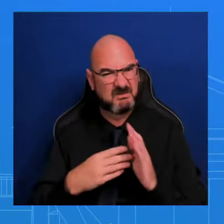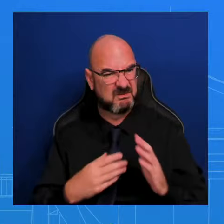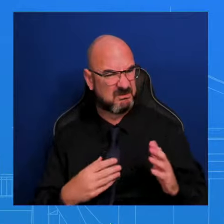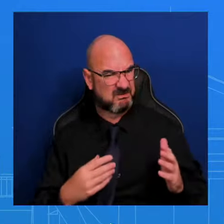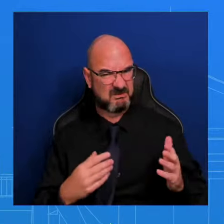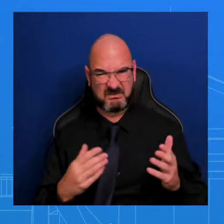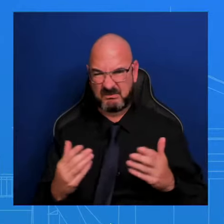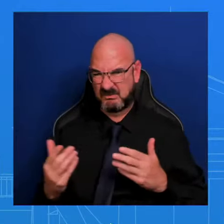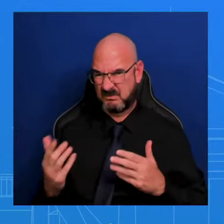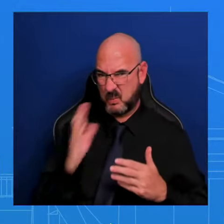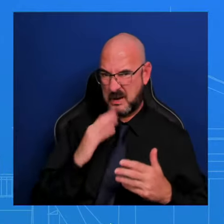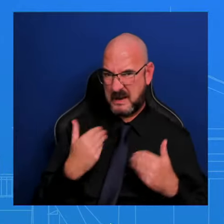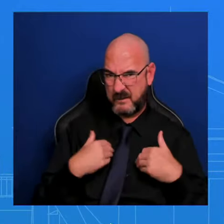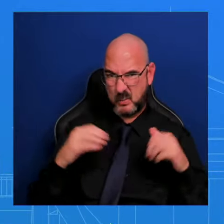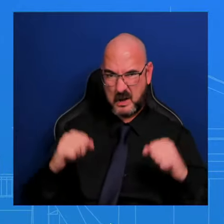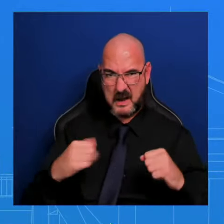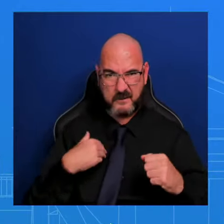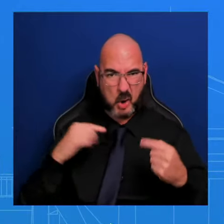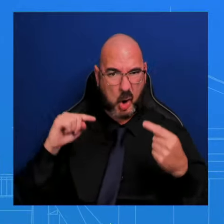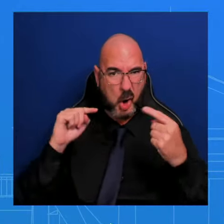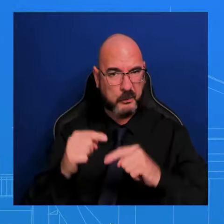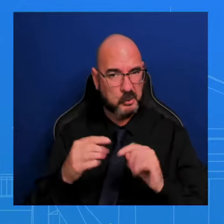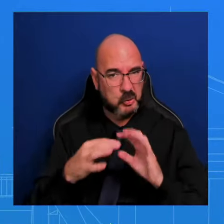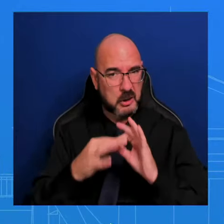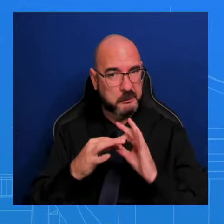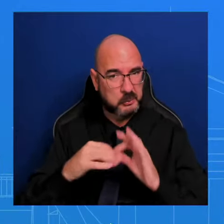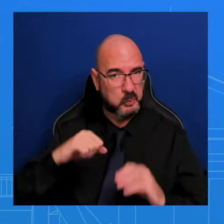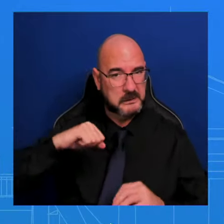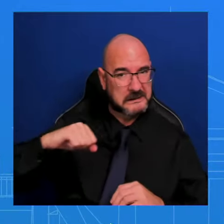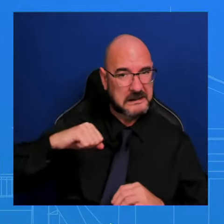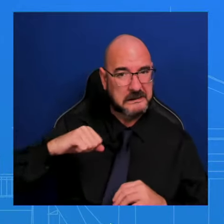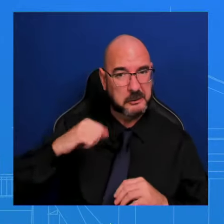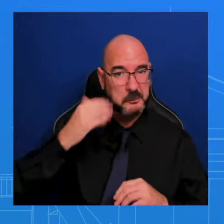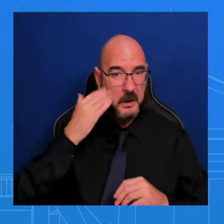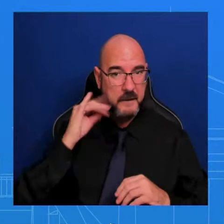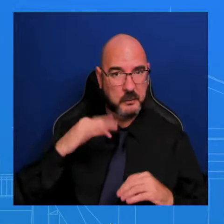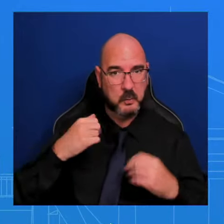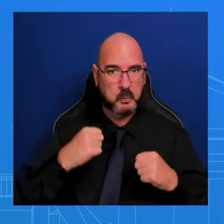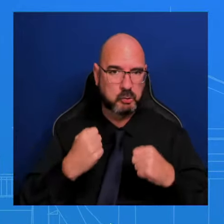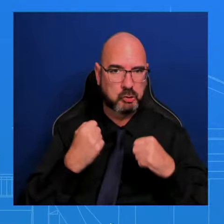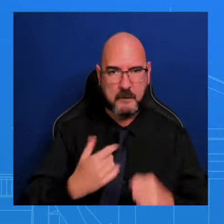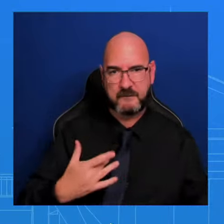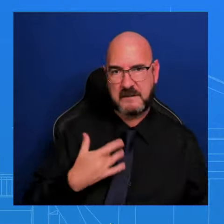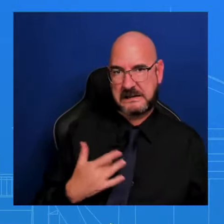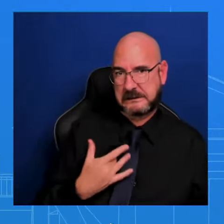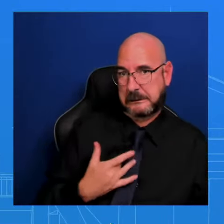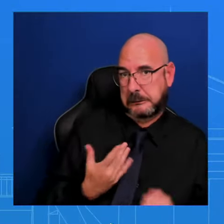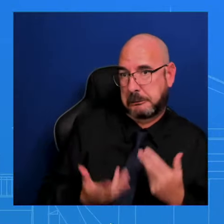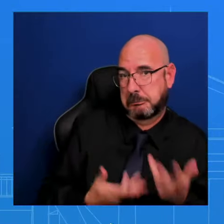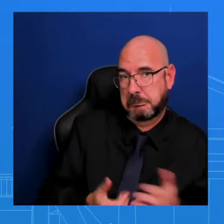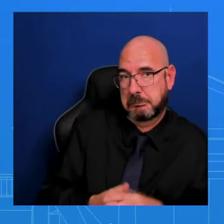and partners across the globe. And we -- you know, we certainly -- those relationships are very important. But the President -- the President and this administration